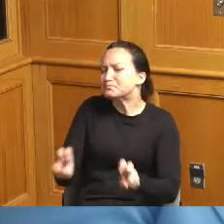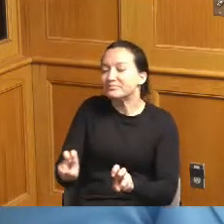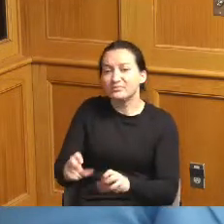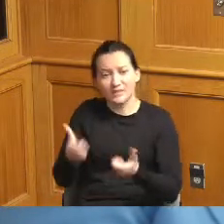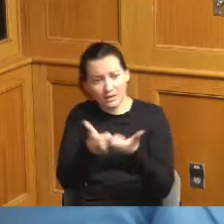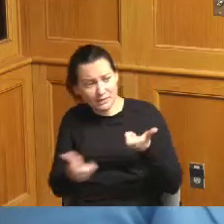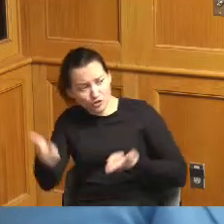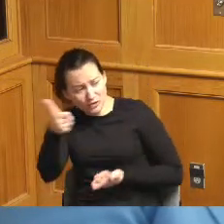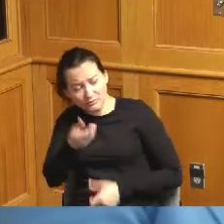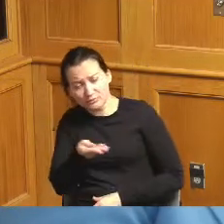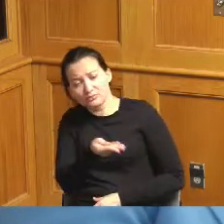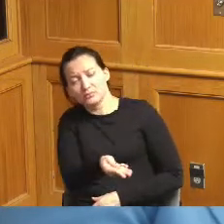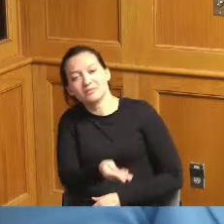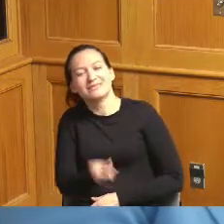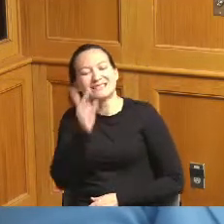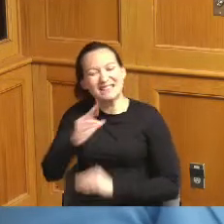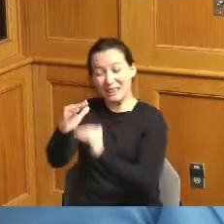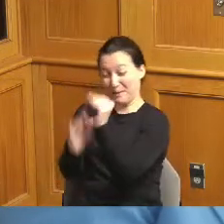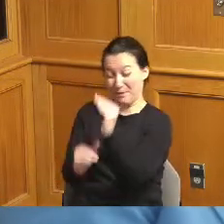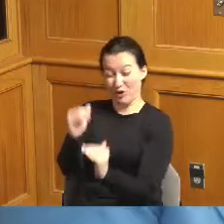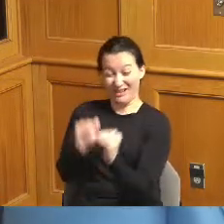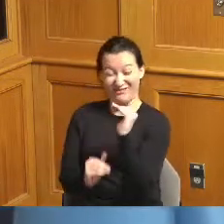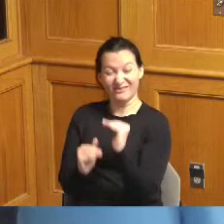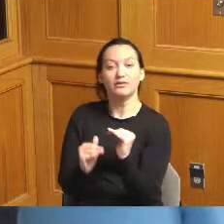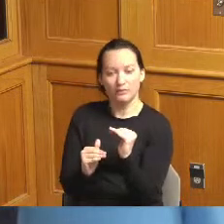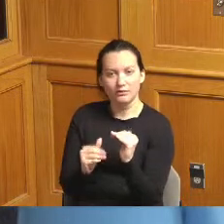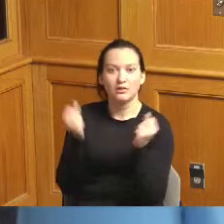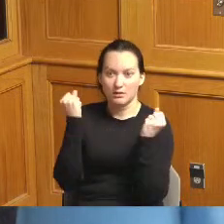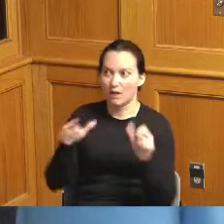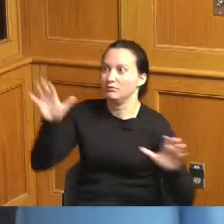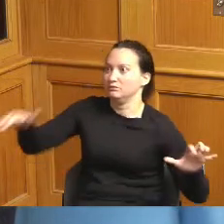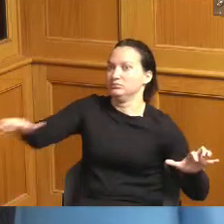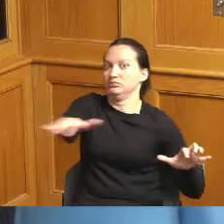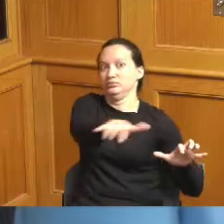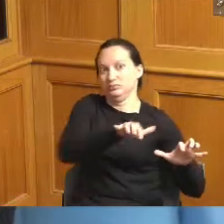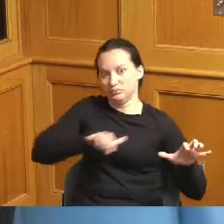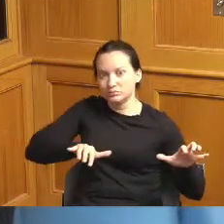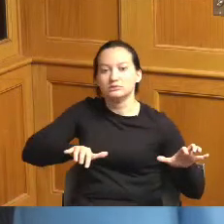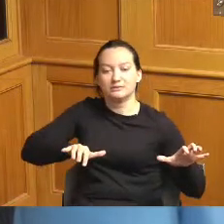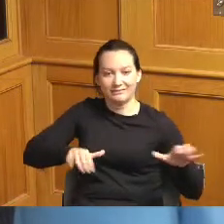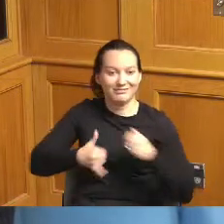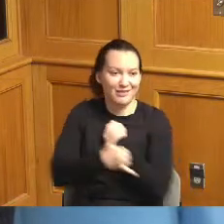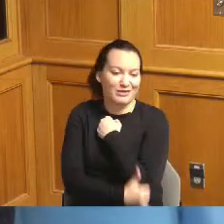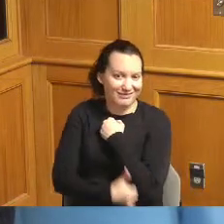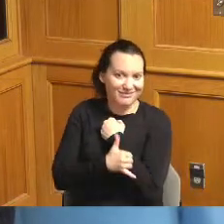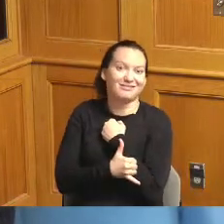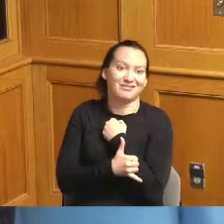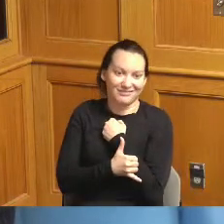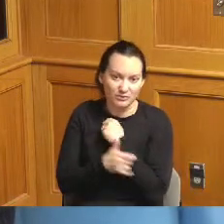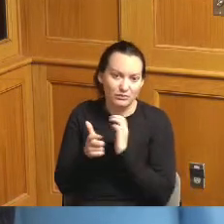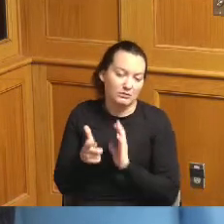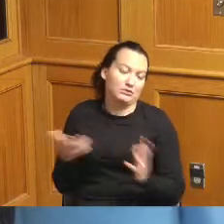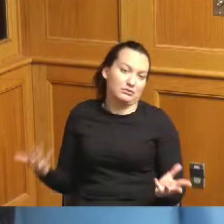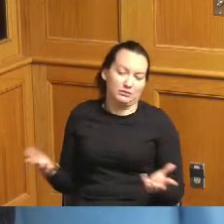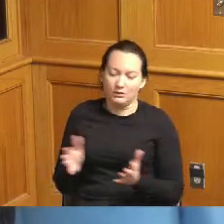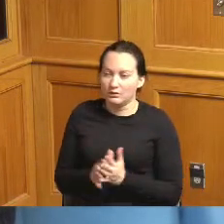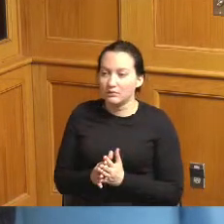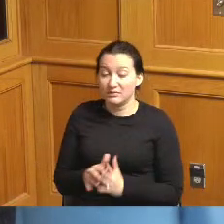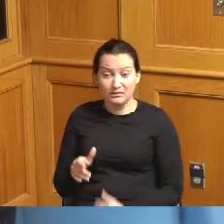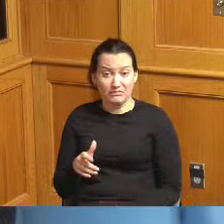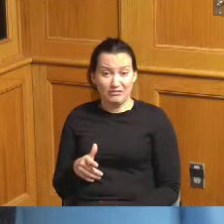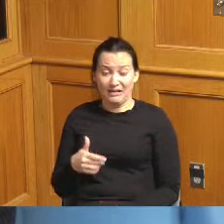as we look at facilities I know we've got a number of them around the the county and I did also bring